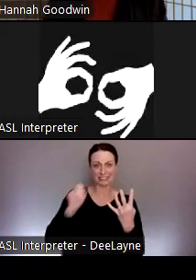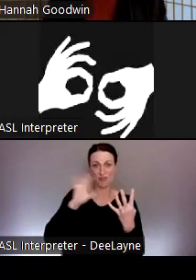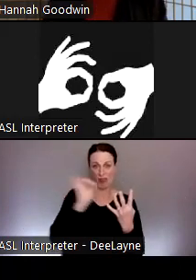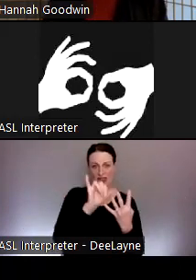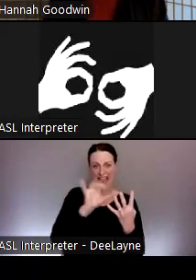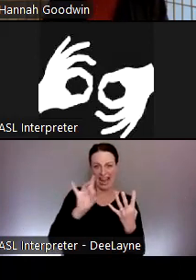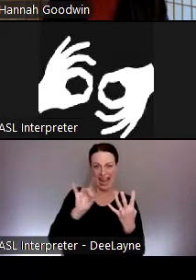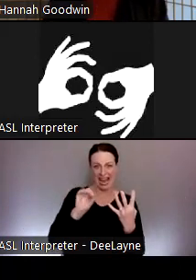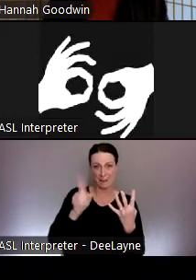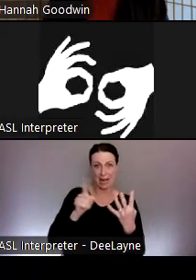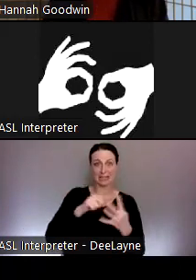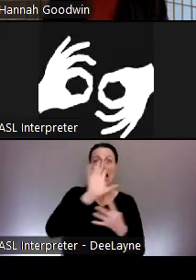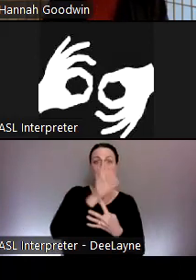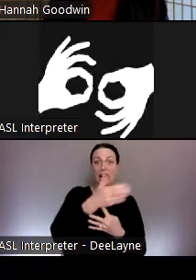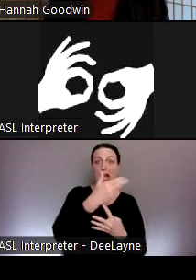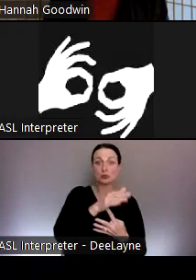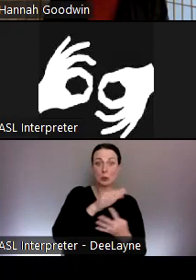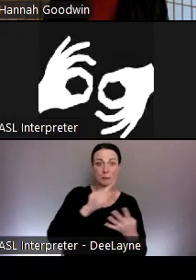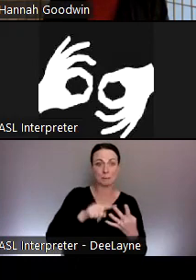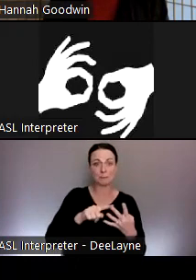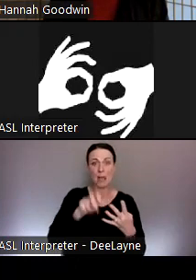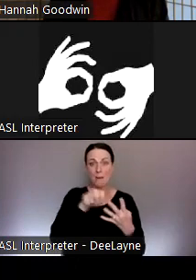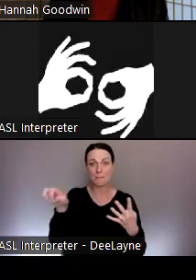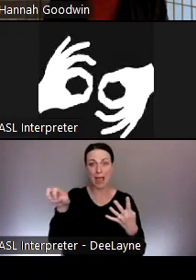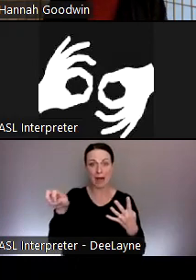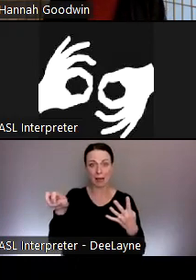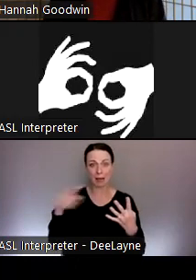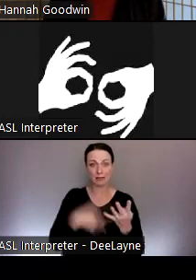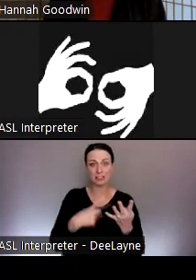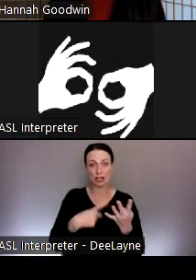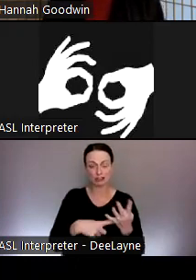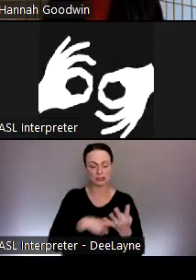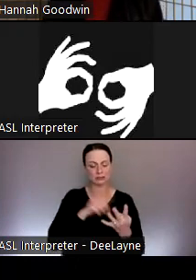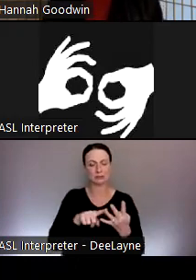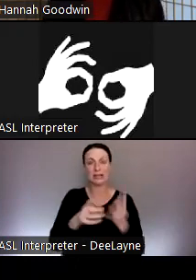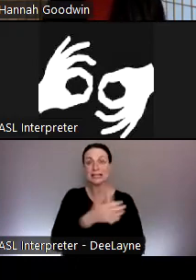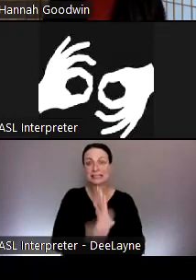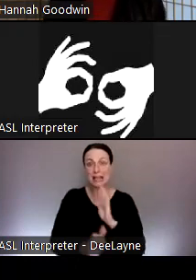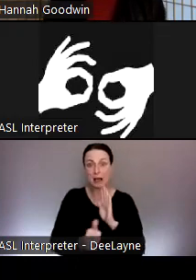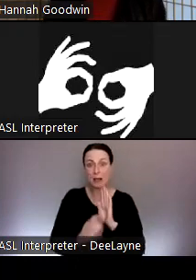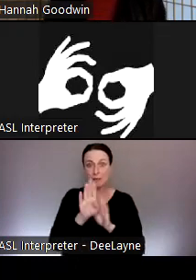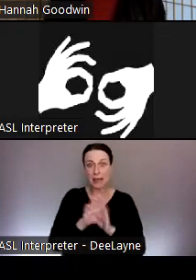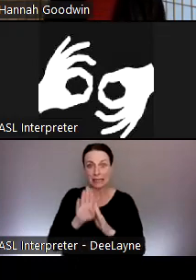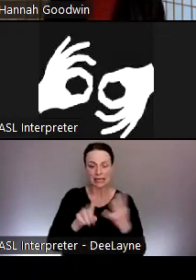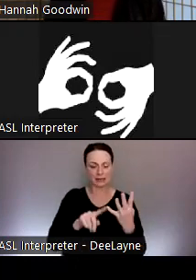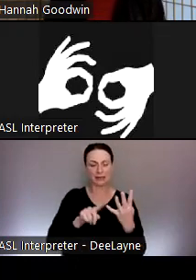The classroom format, a panel discussion, skill building, and a think tank.